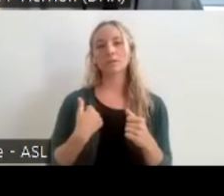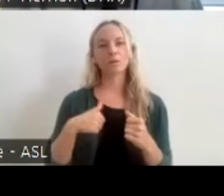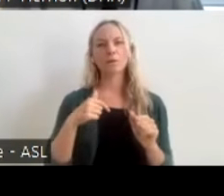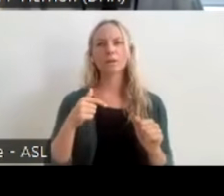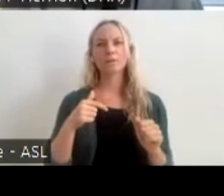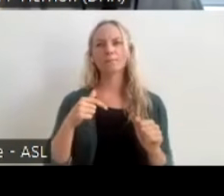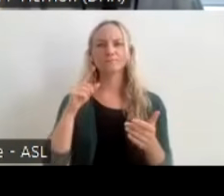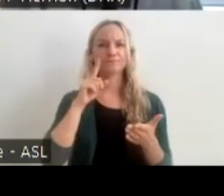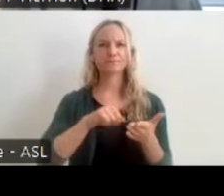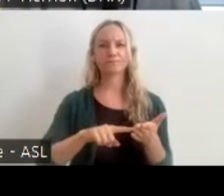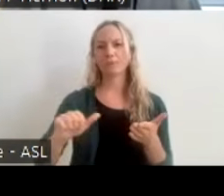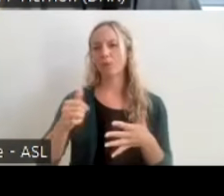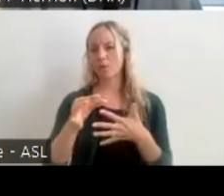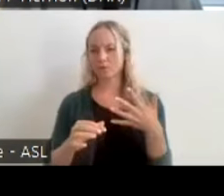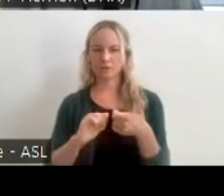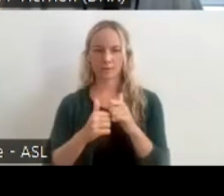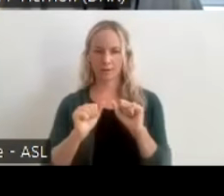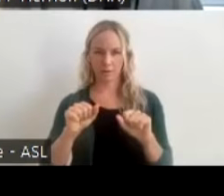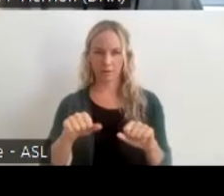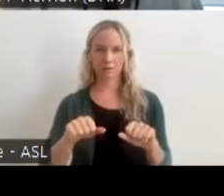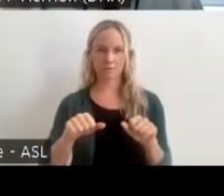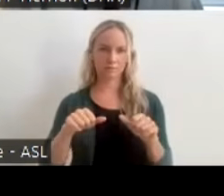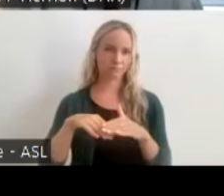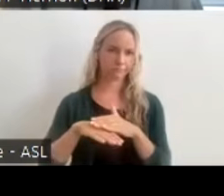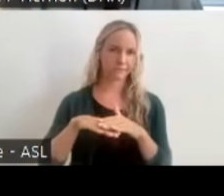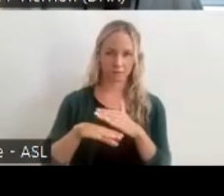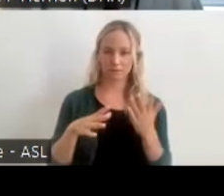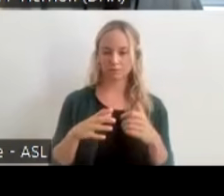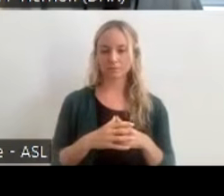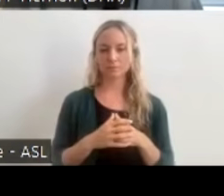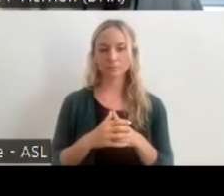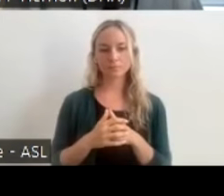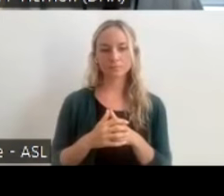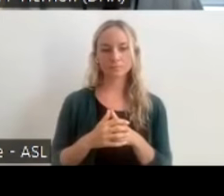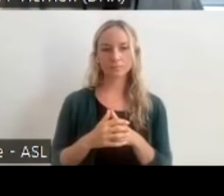A permanent ramp is always the most desired remedy because once it's there, it's there, You don't have to worry about